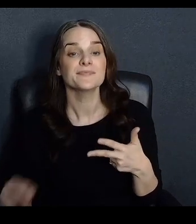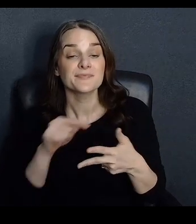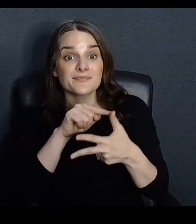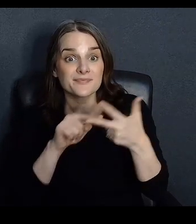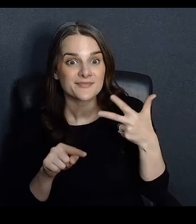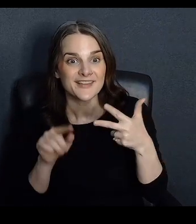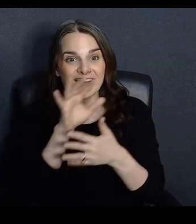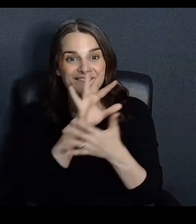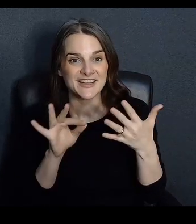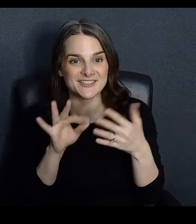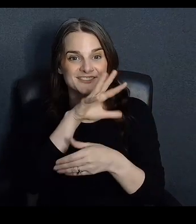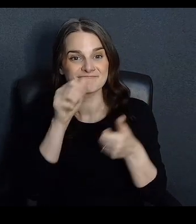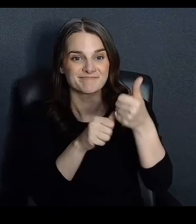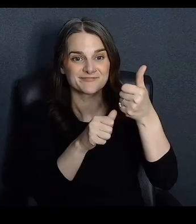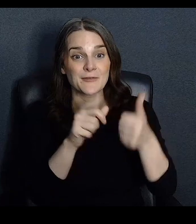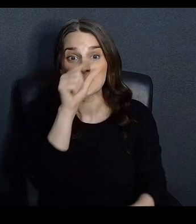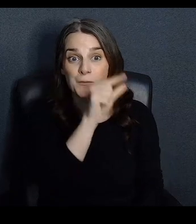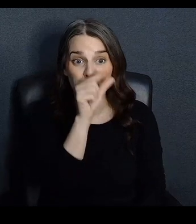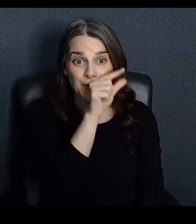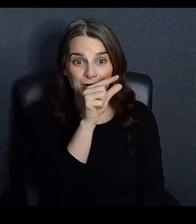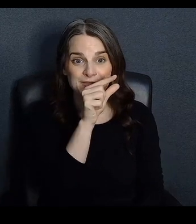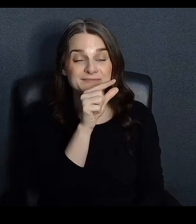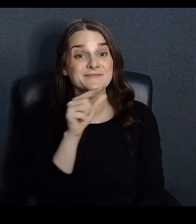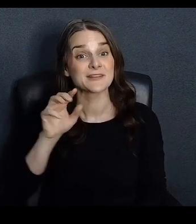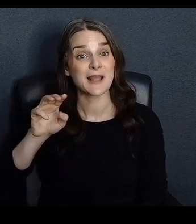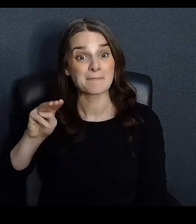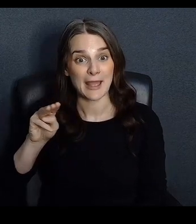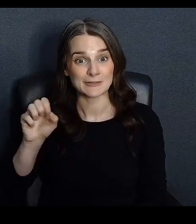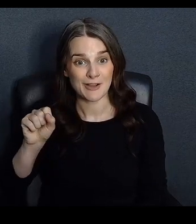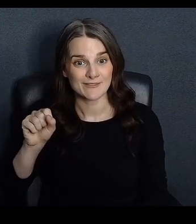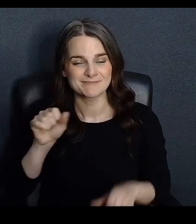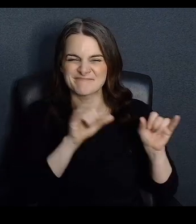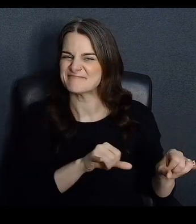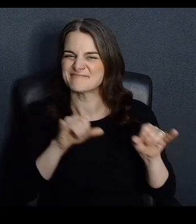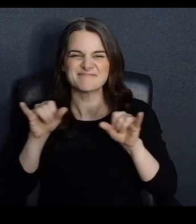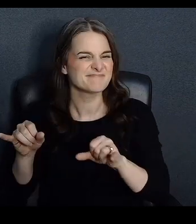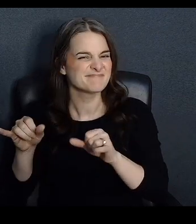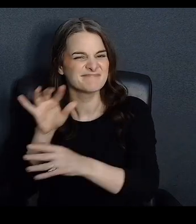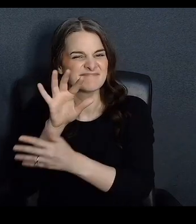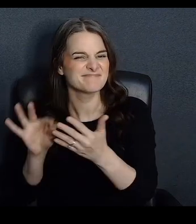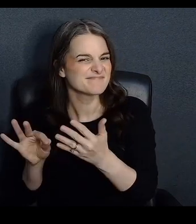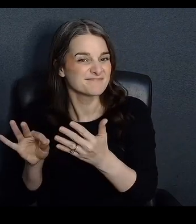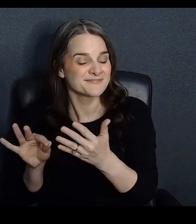Those are awesome features in Google. And here are some similar, the same features, in a Microsoft platform.